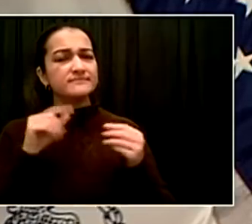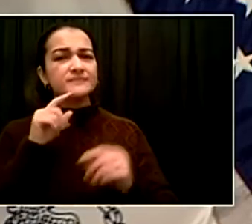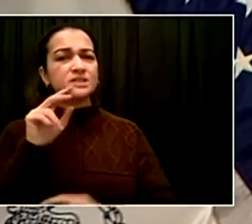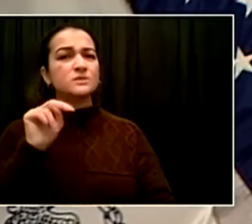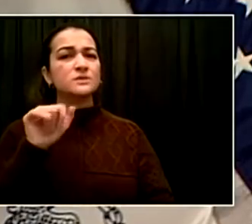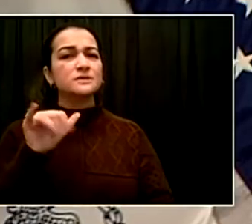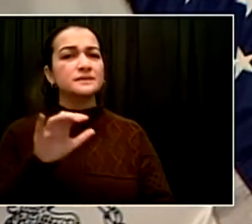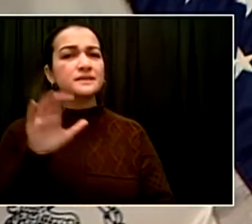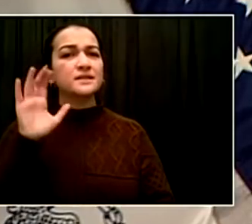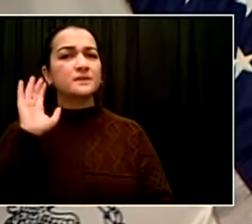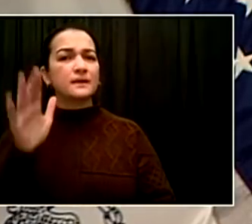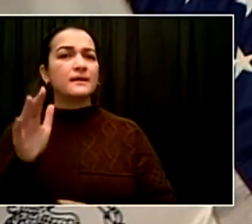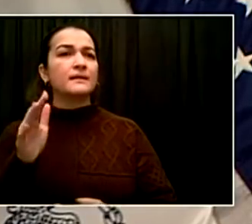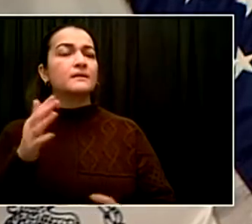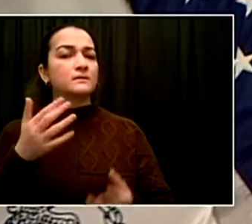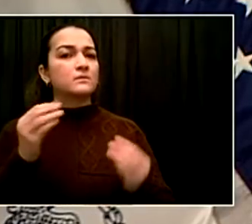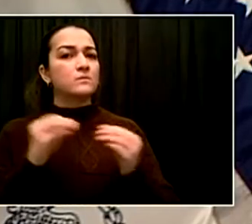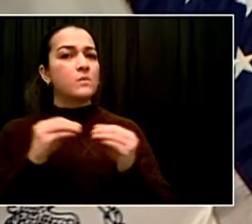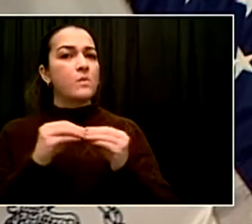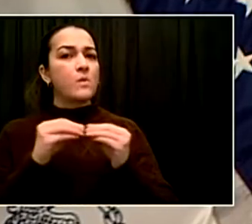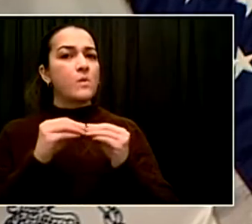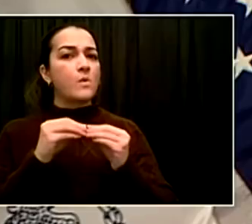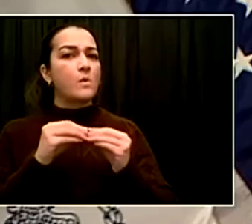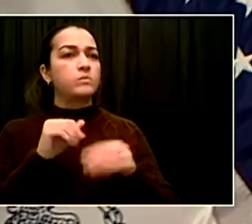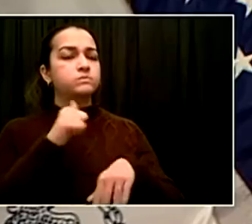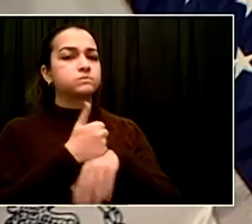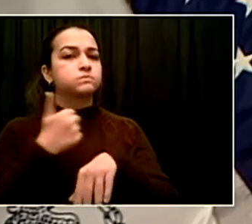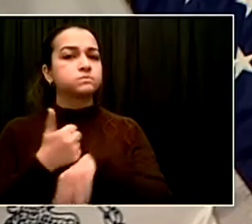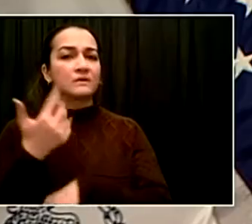A FEW DAYS AGO YOU SAID THAT